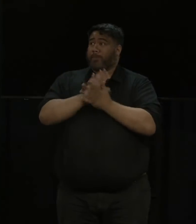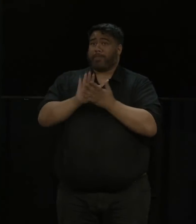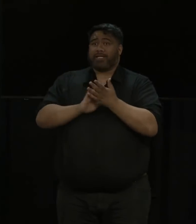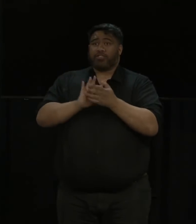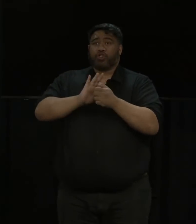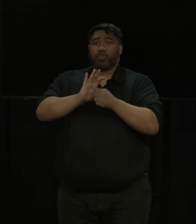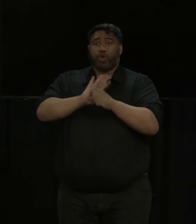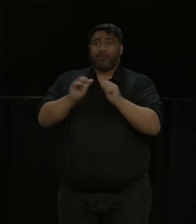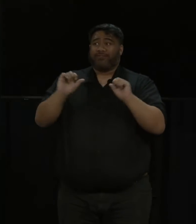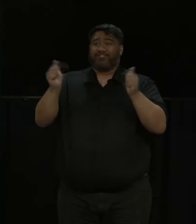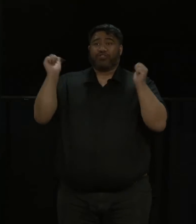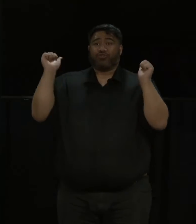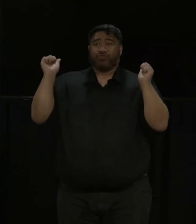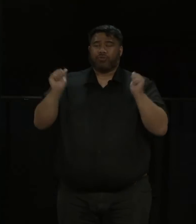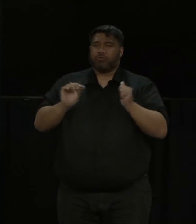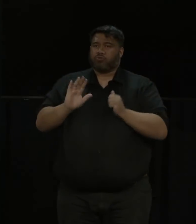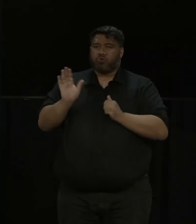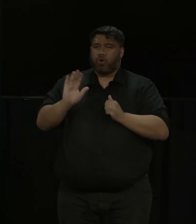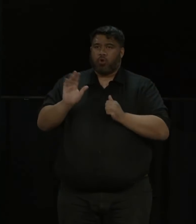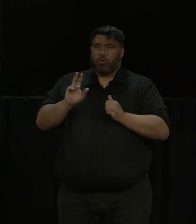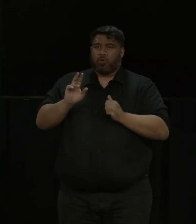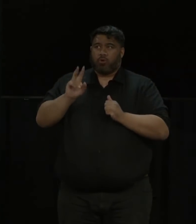know that the pandemic is not